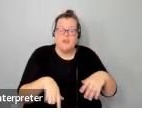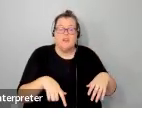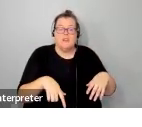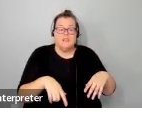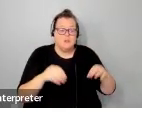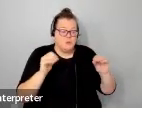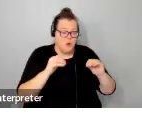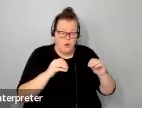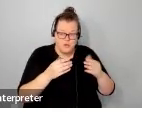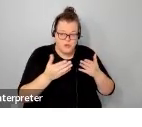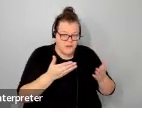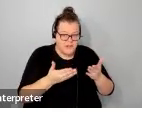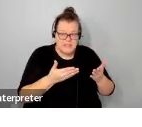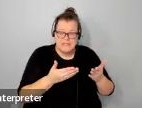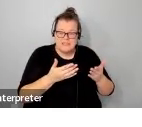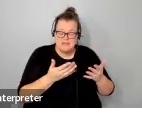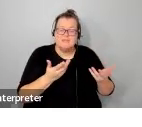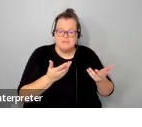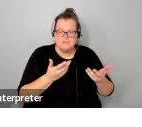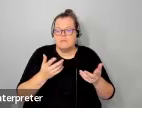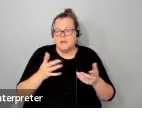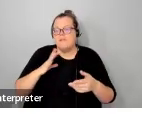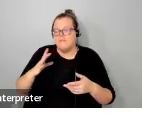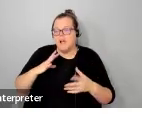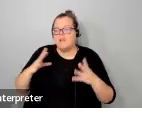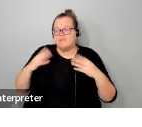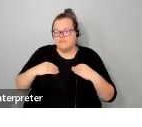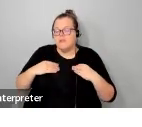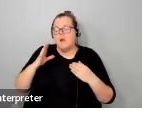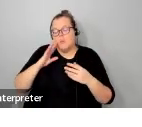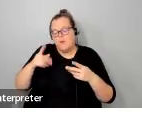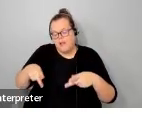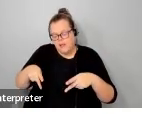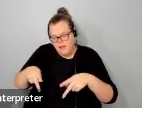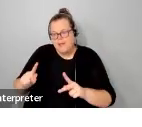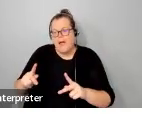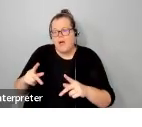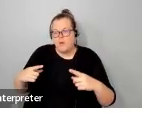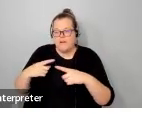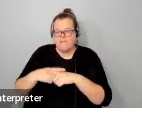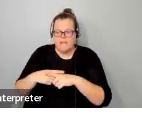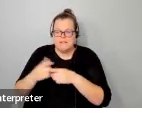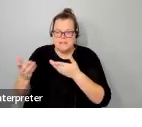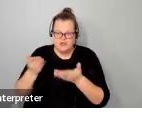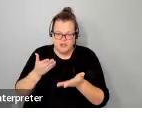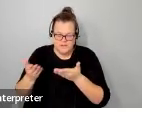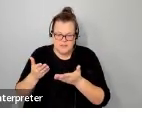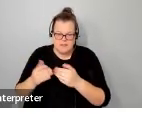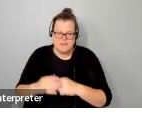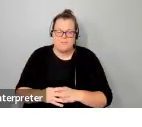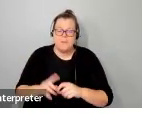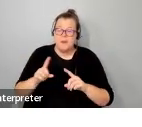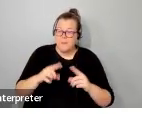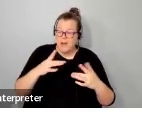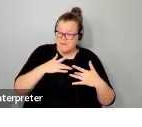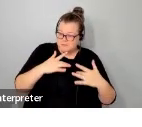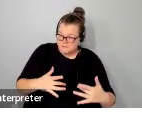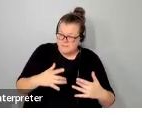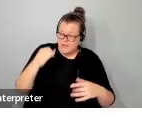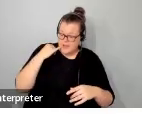K Dots does plan to allow the delivery of conflicted services. However, in general, when another provider is available,